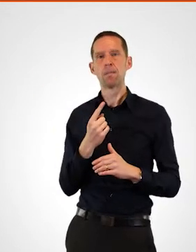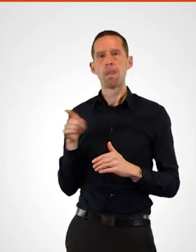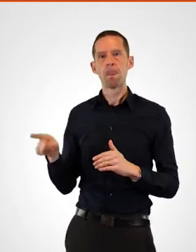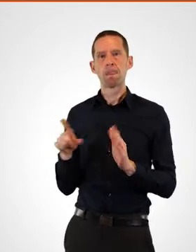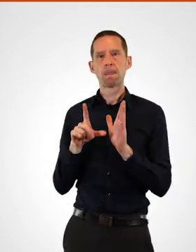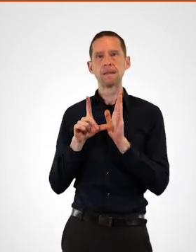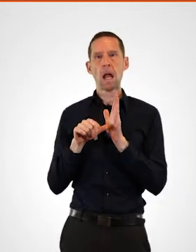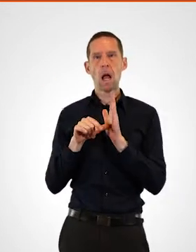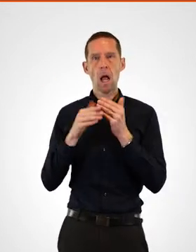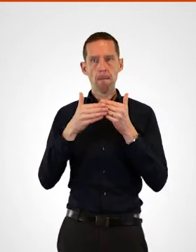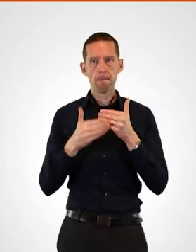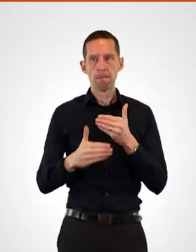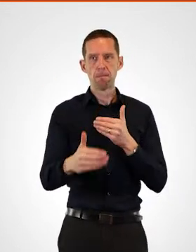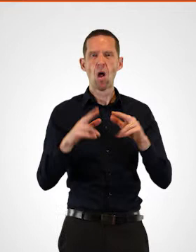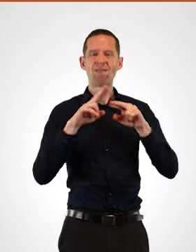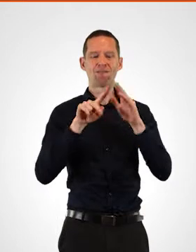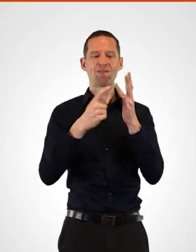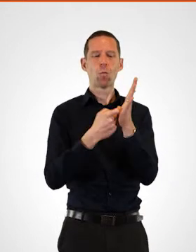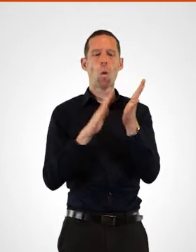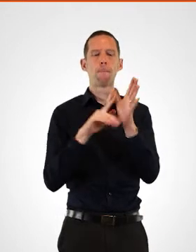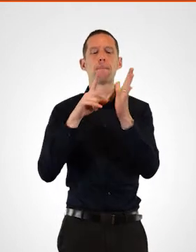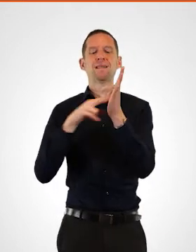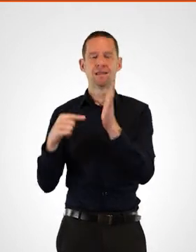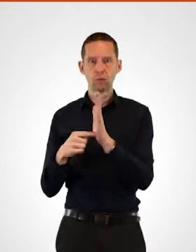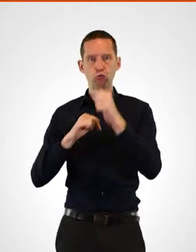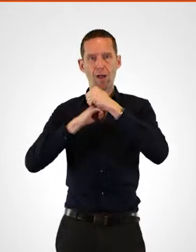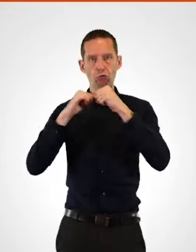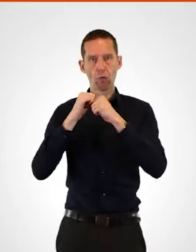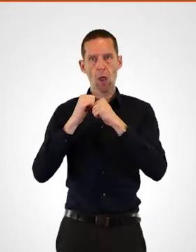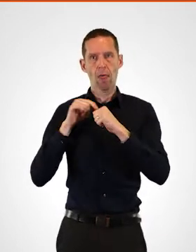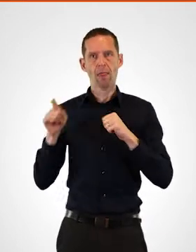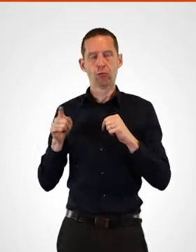formant structure of speech which of course is very rapidly changing